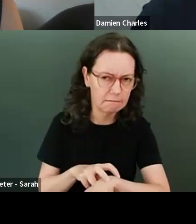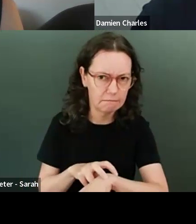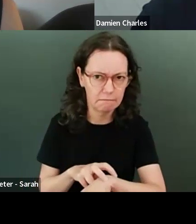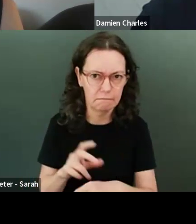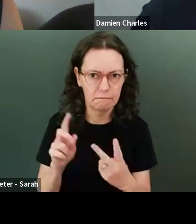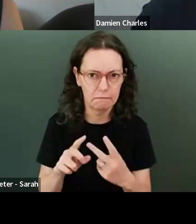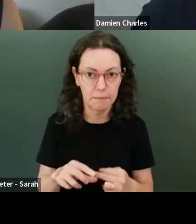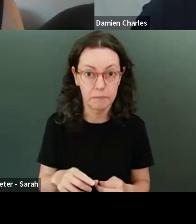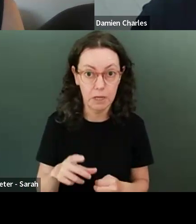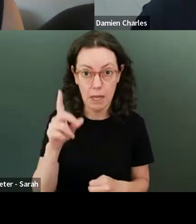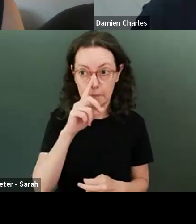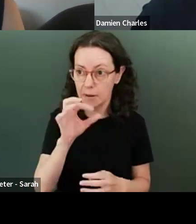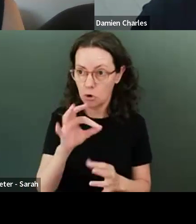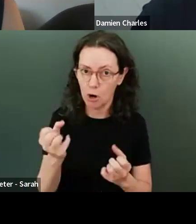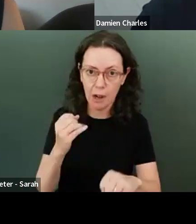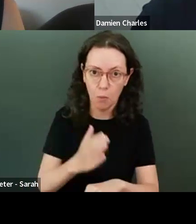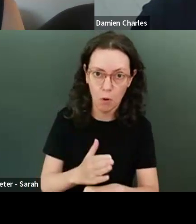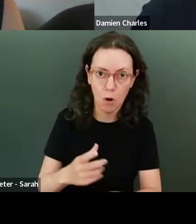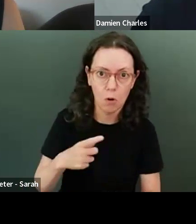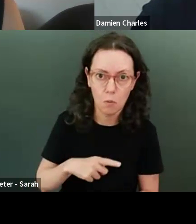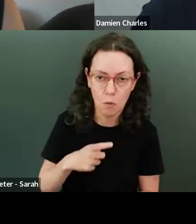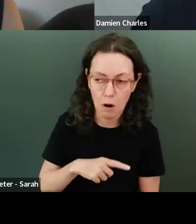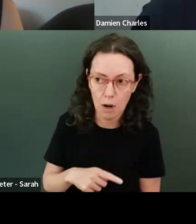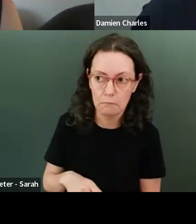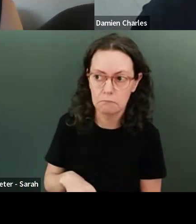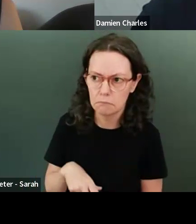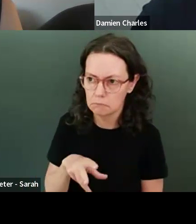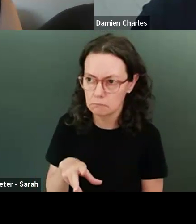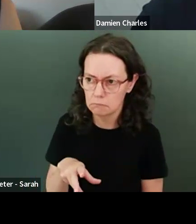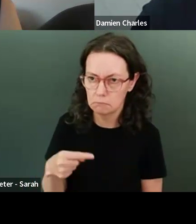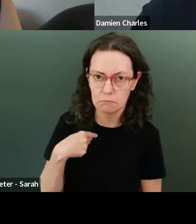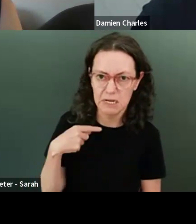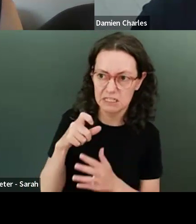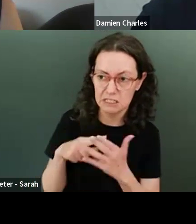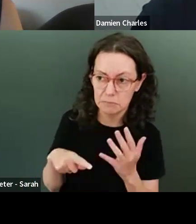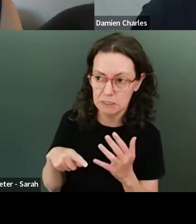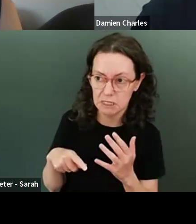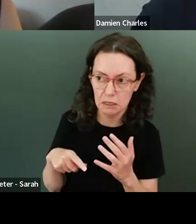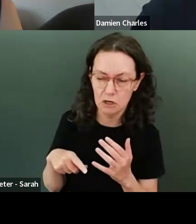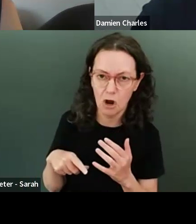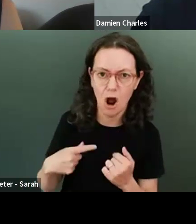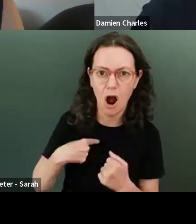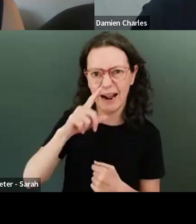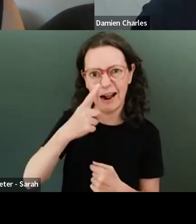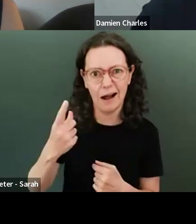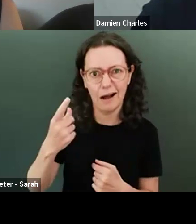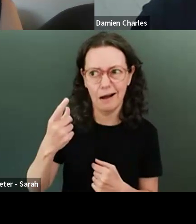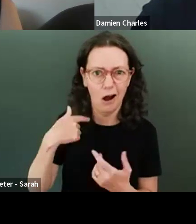barriers to employment the young people with disability face often it's not related to the disability at all